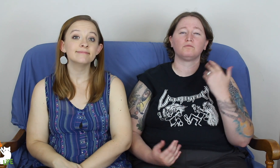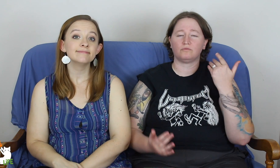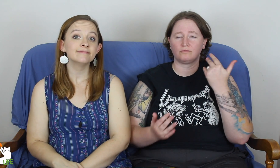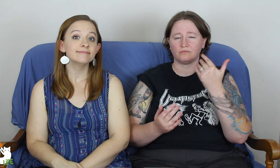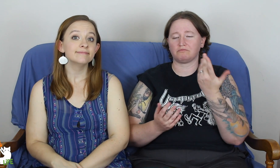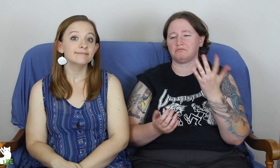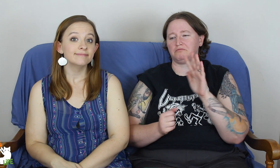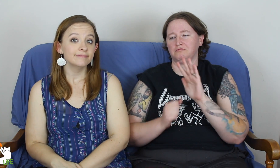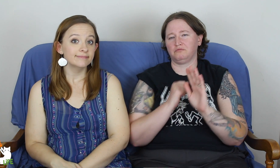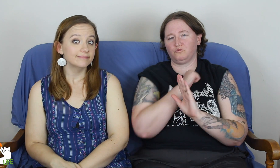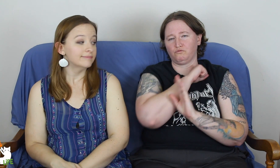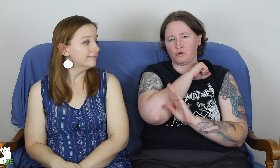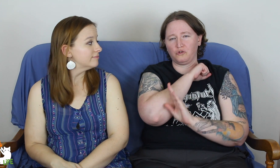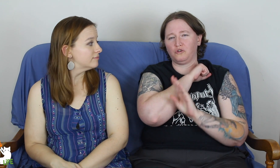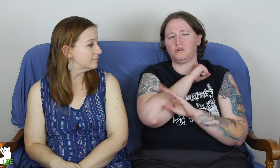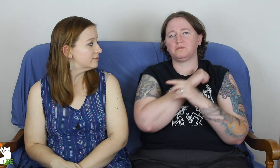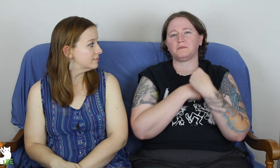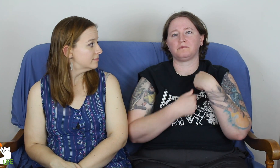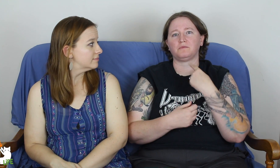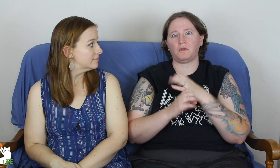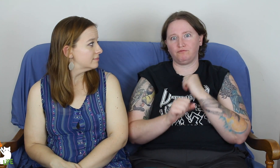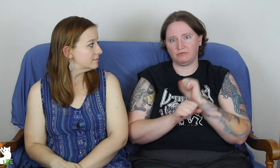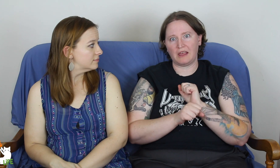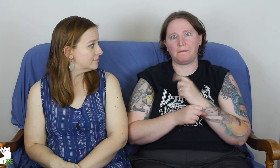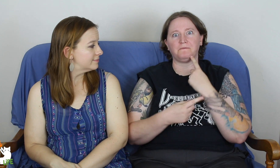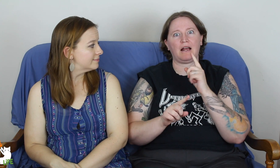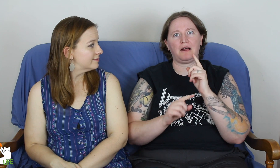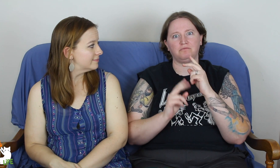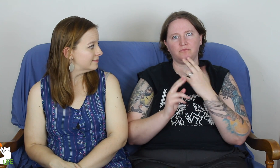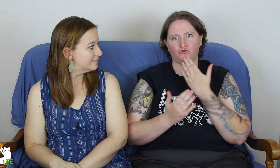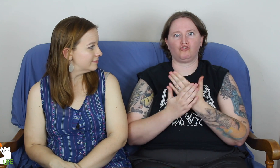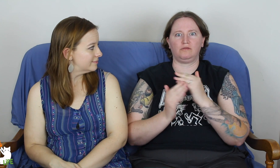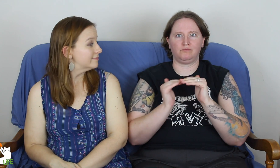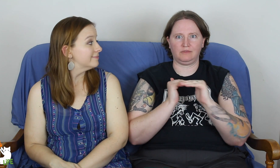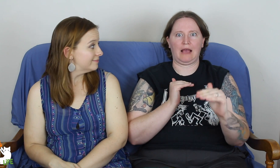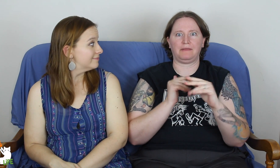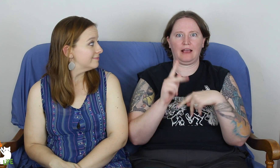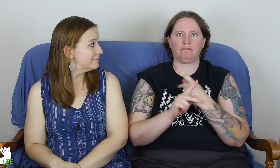[JE] So, I would say around fall, is when I got a good stable job.